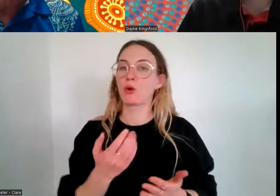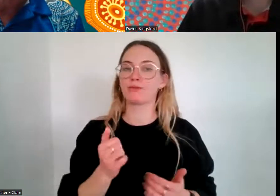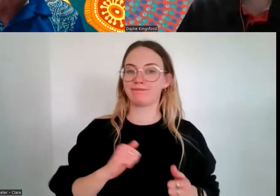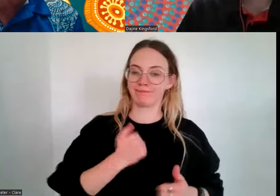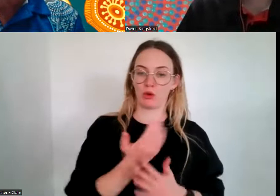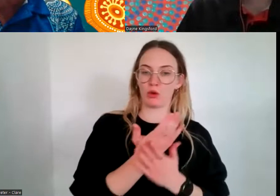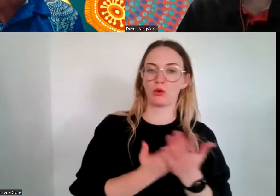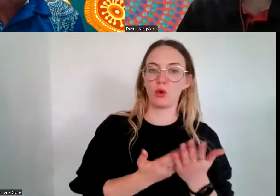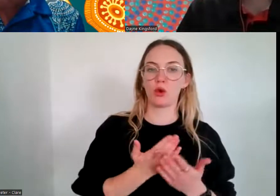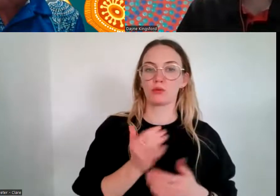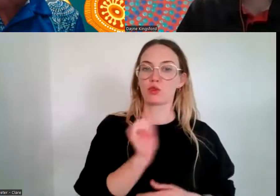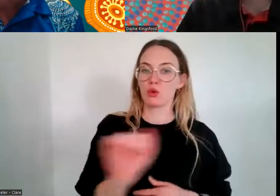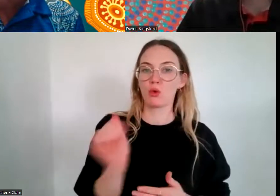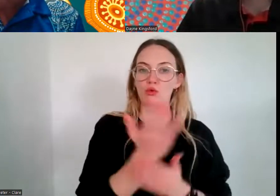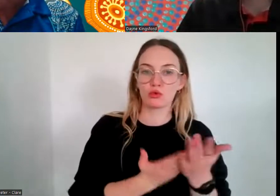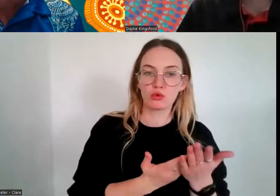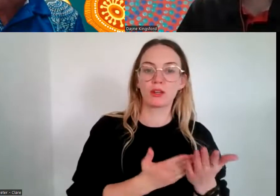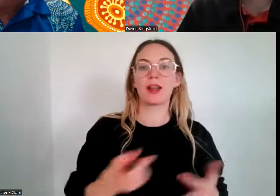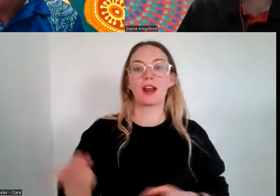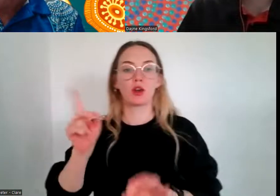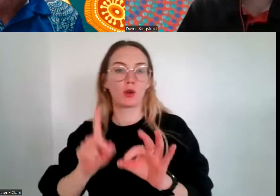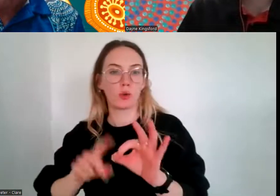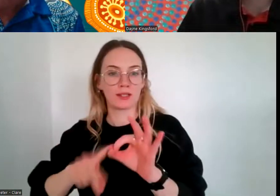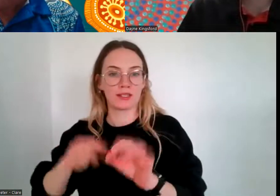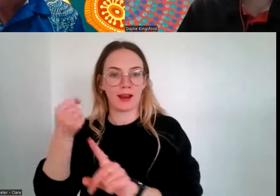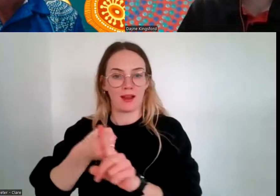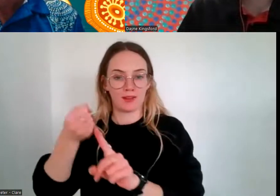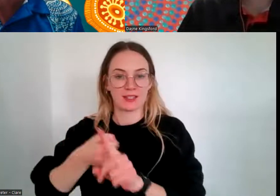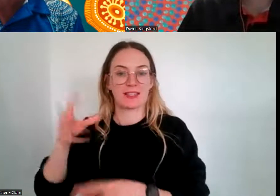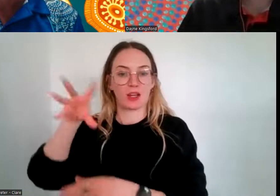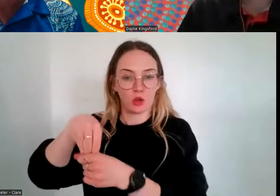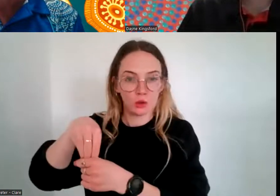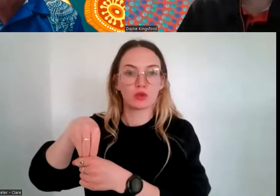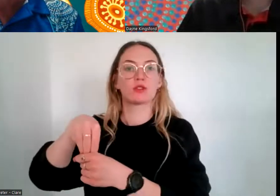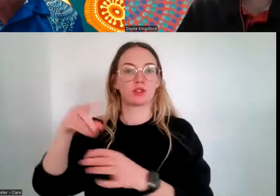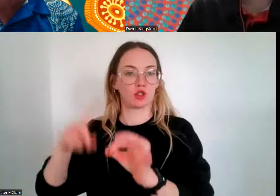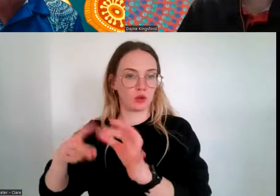Support and Queensland Advocacy for Inclusion acknowledge the Turrbur and Yugara/Yugarapul